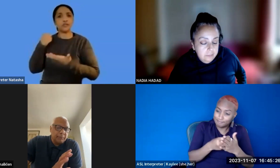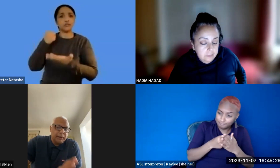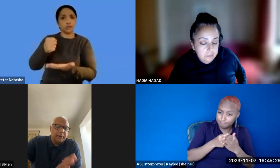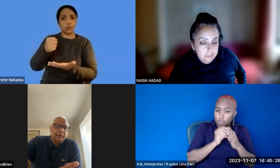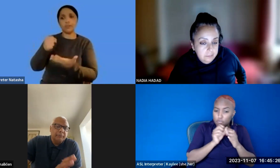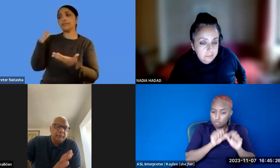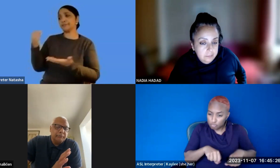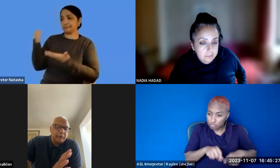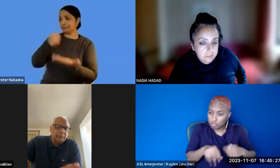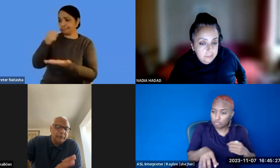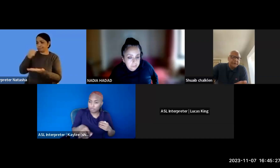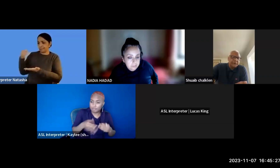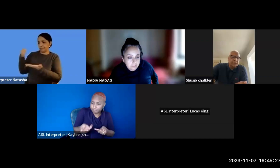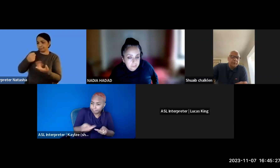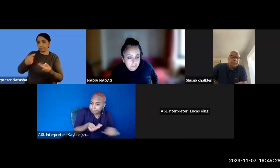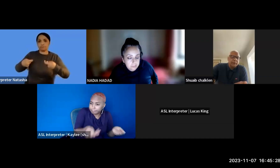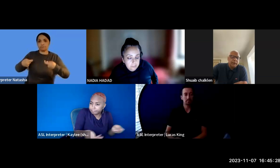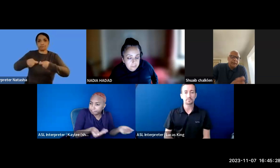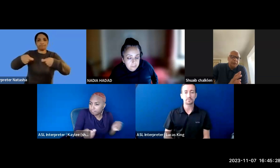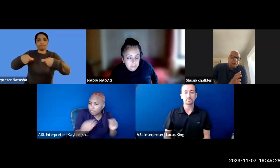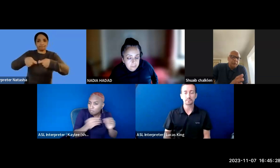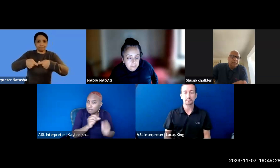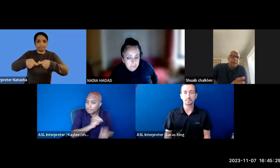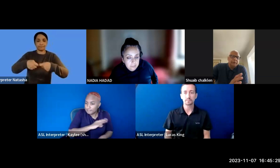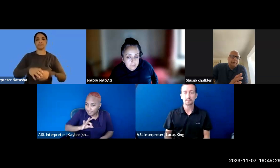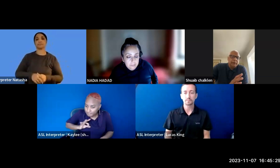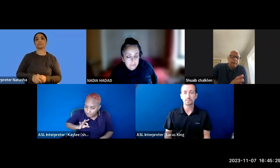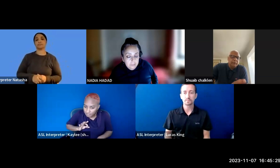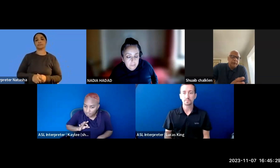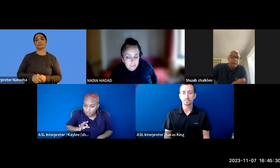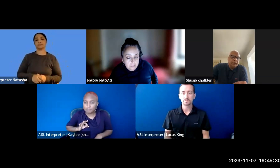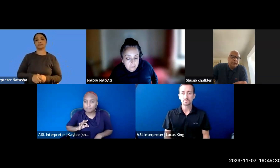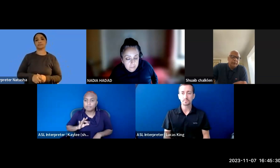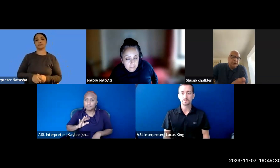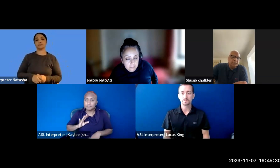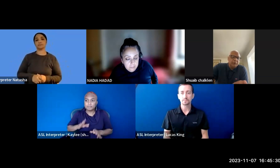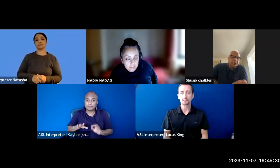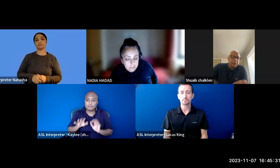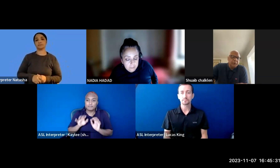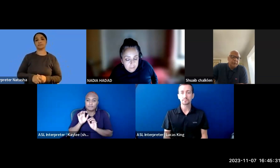but primarily from this. And included in the agreement